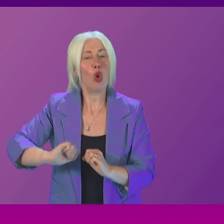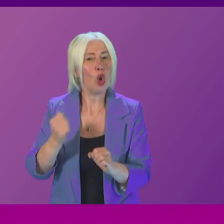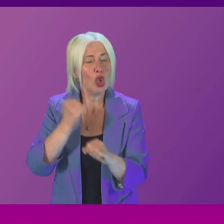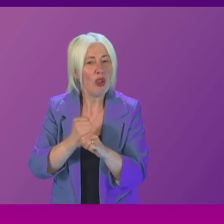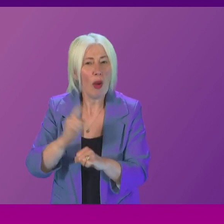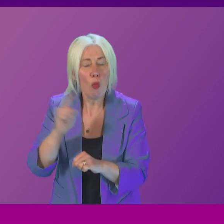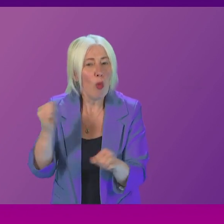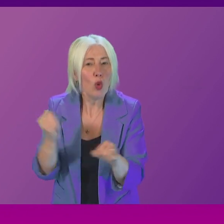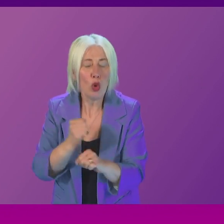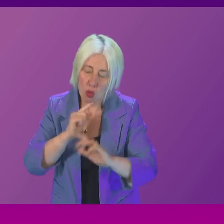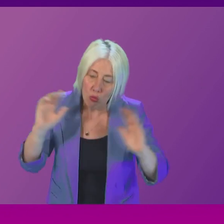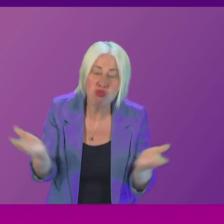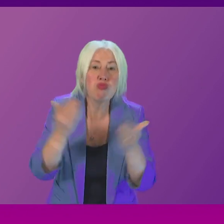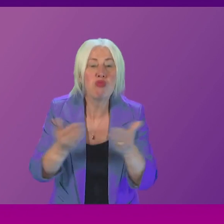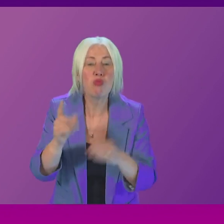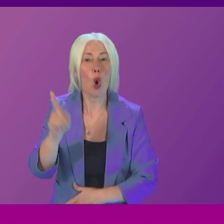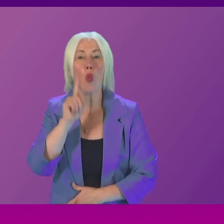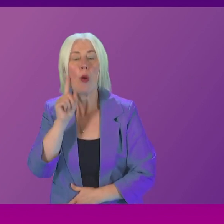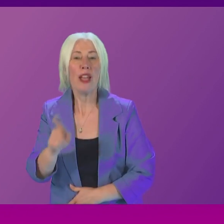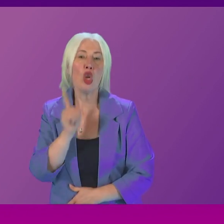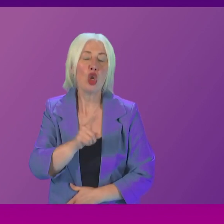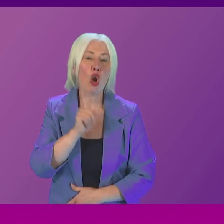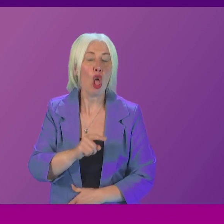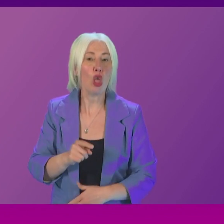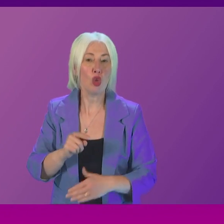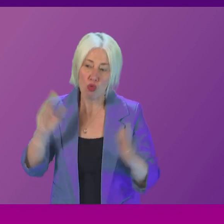motivate women and girls to pursue careers in it?